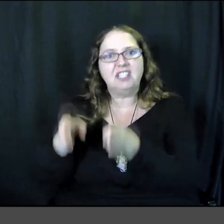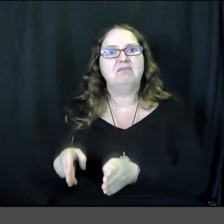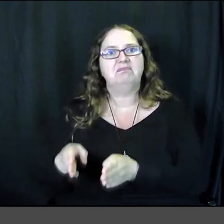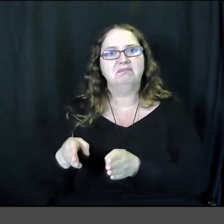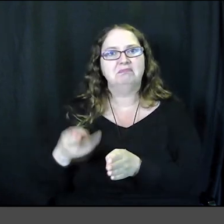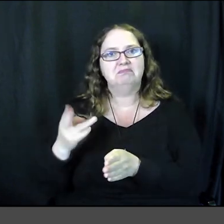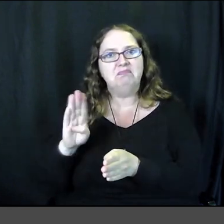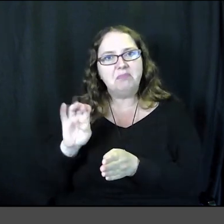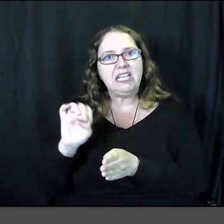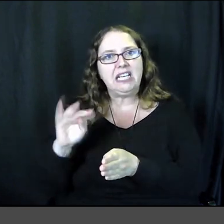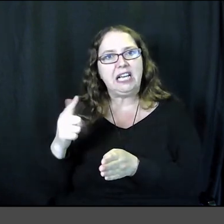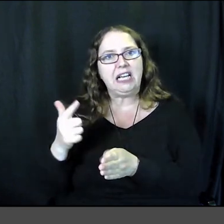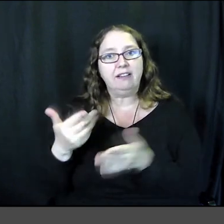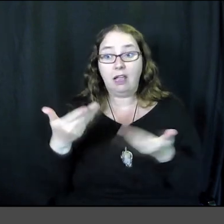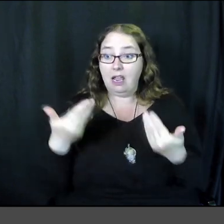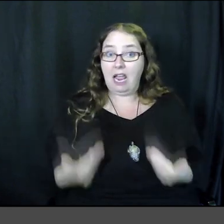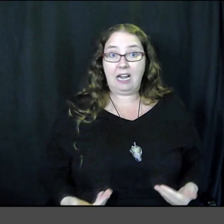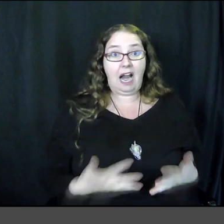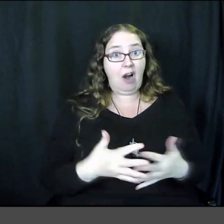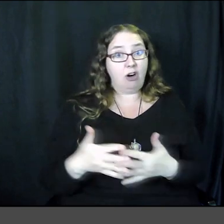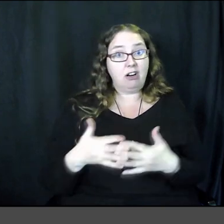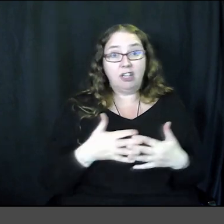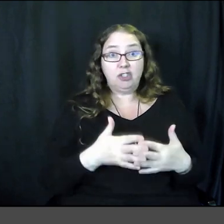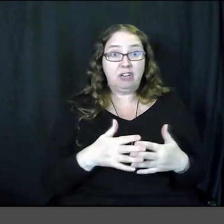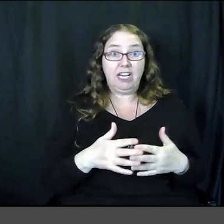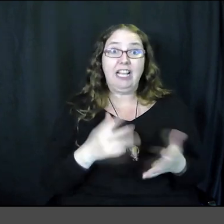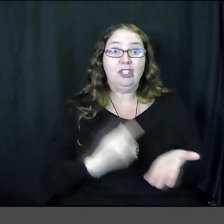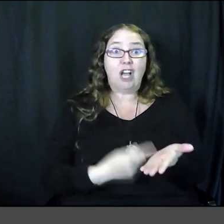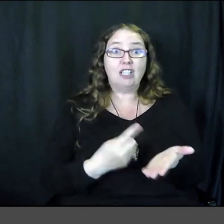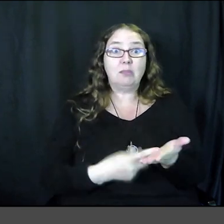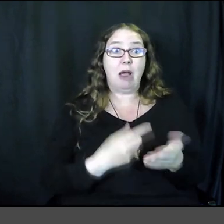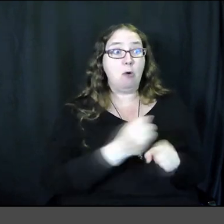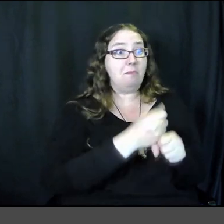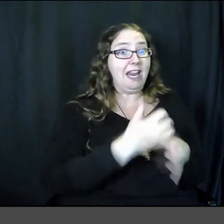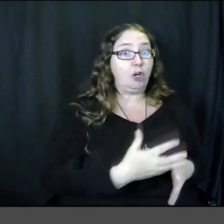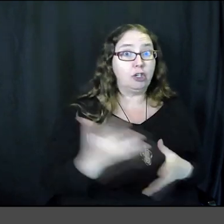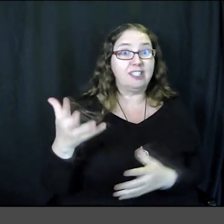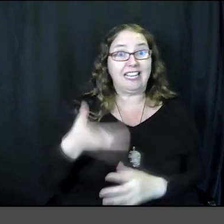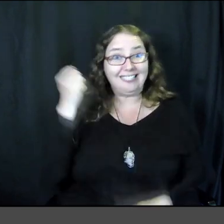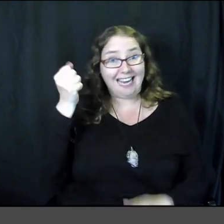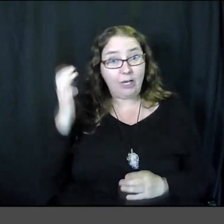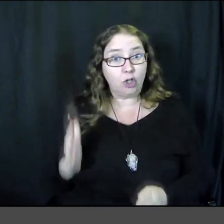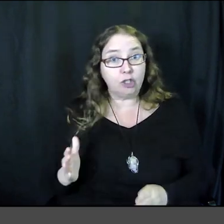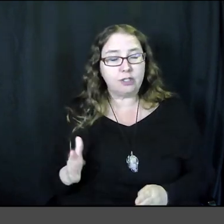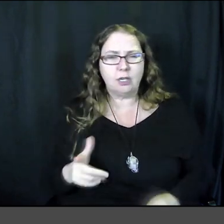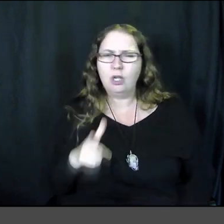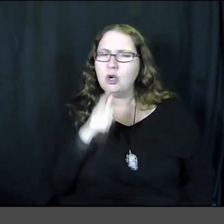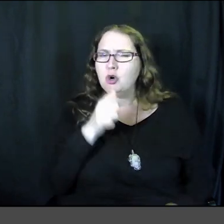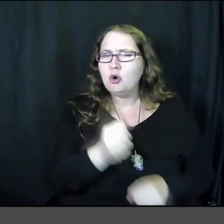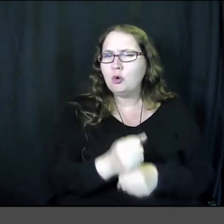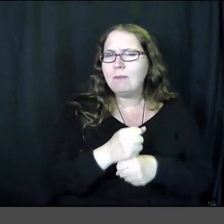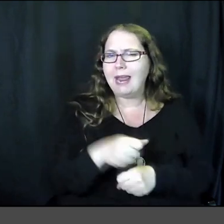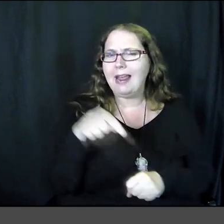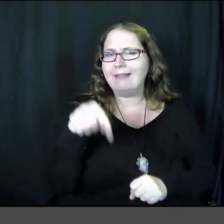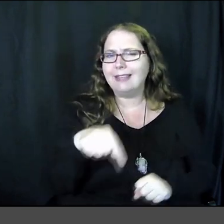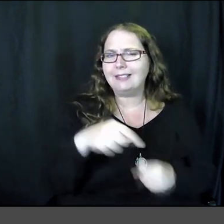WITH TALKING ABOUT MAKERS AND TAKERS. SO WHO MADE THIS NATION? WHO IS WORTHY OF THIS NATION?